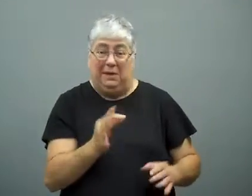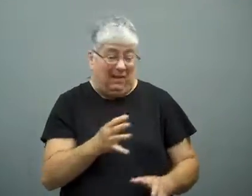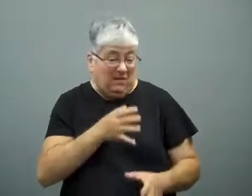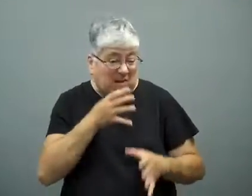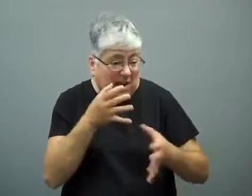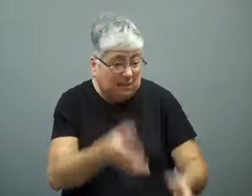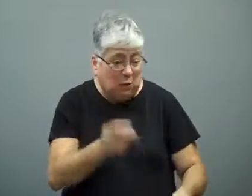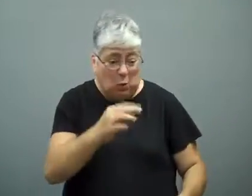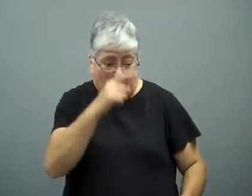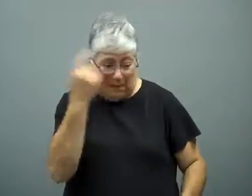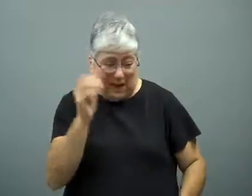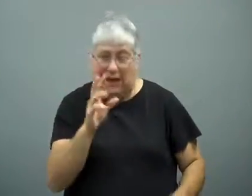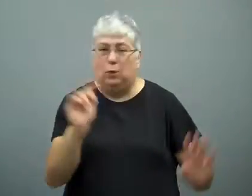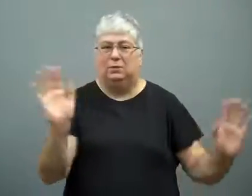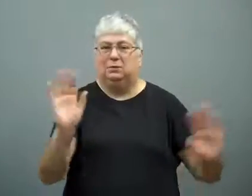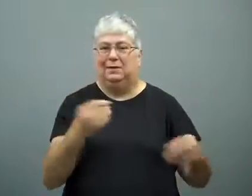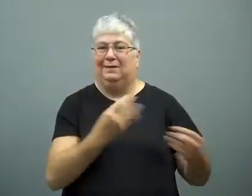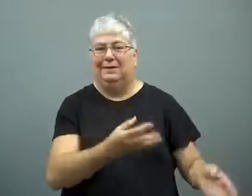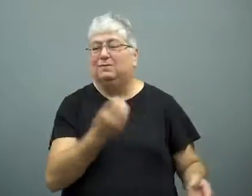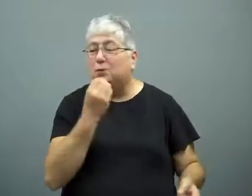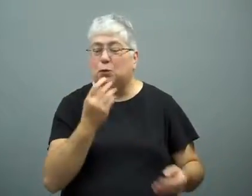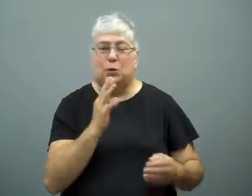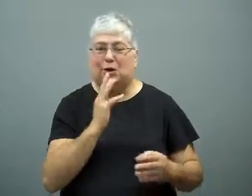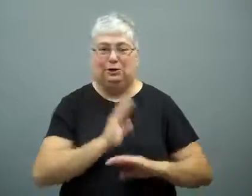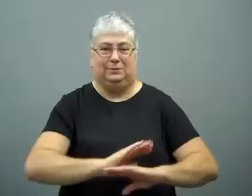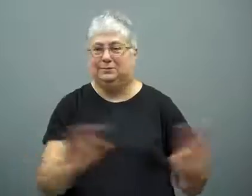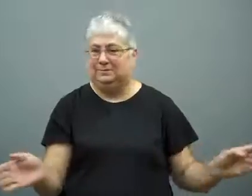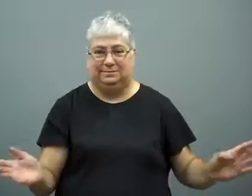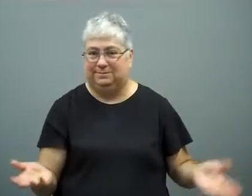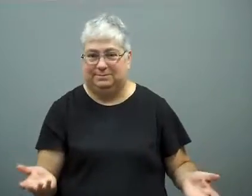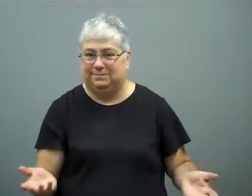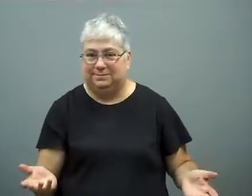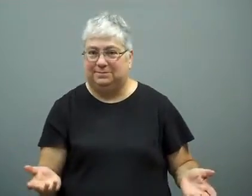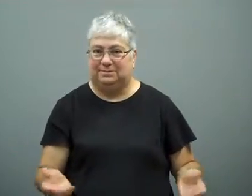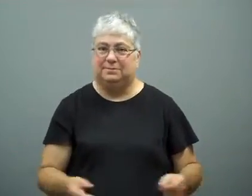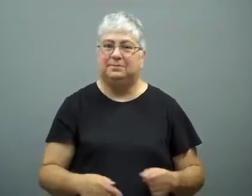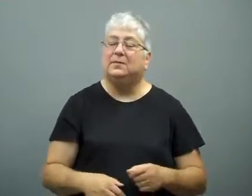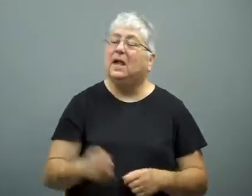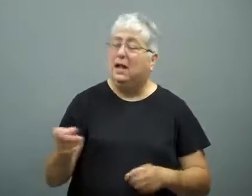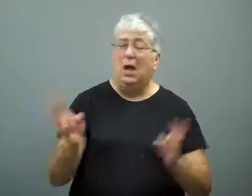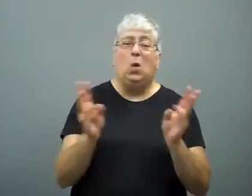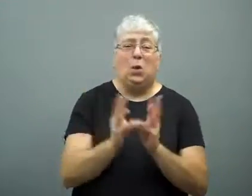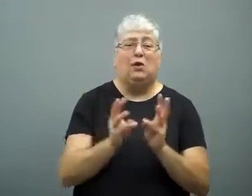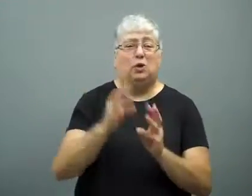Do not give food or water to someone who is vomiting or unconscious.